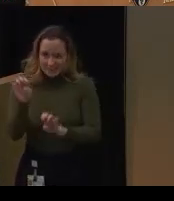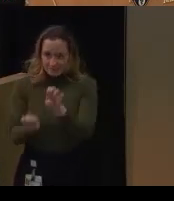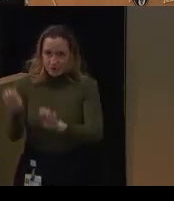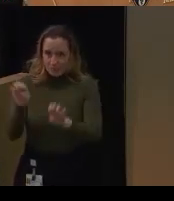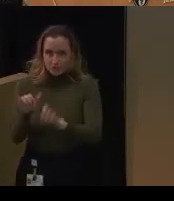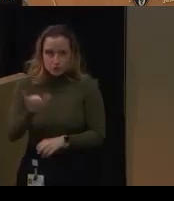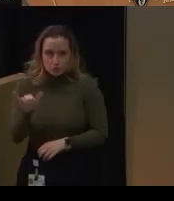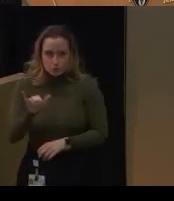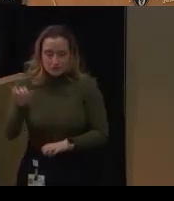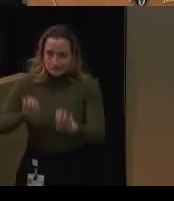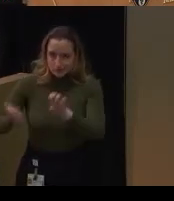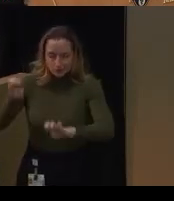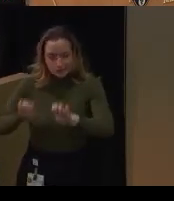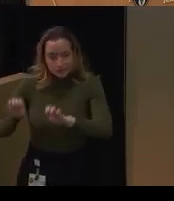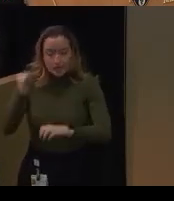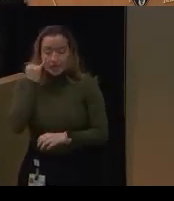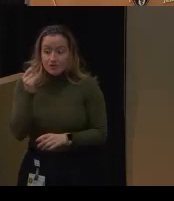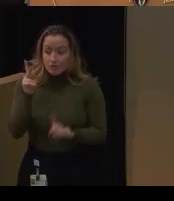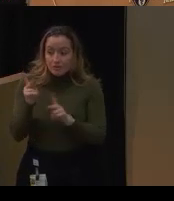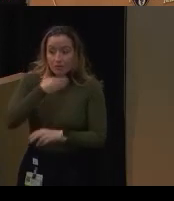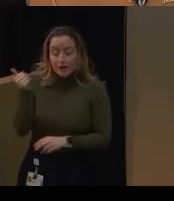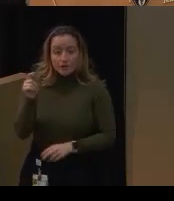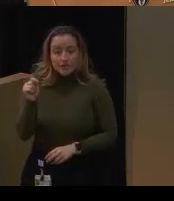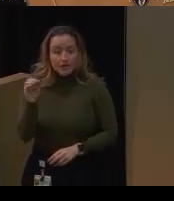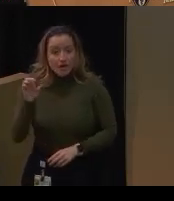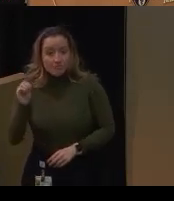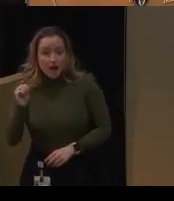might just be that people who are better at theory of mind to enjoy thinking about other people and